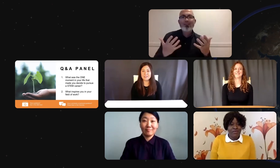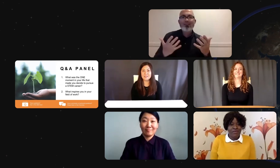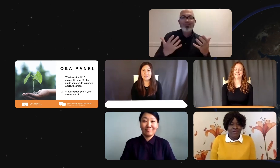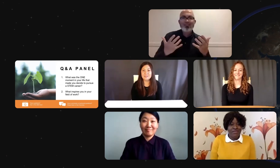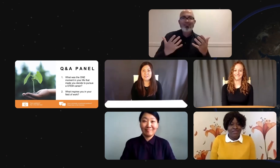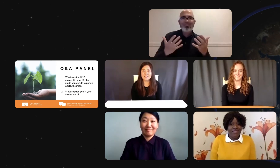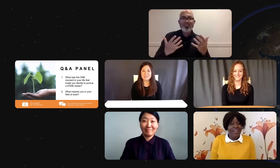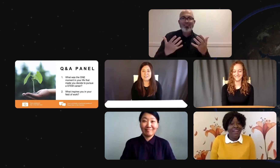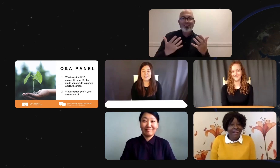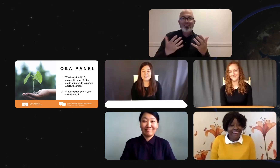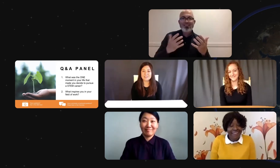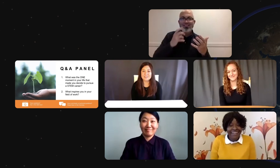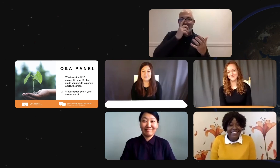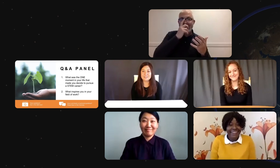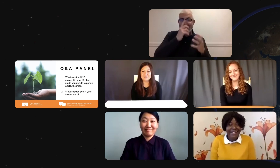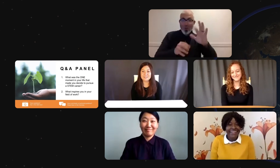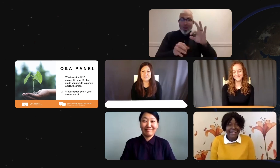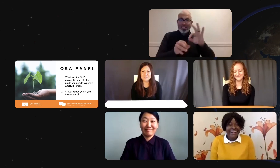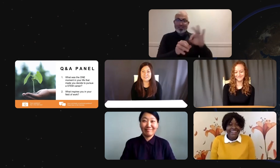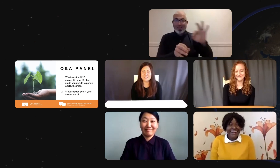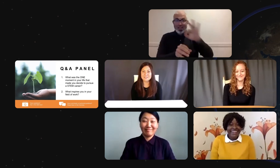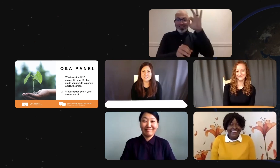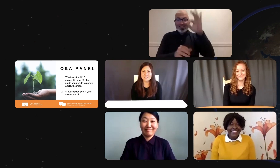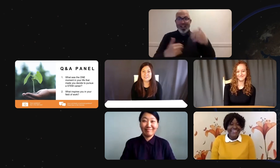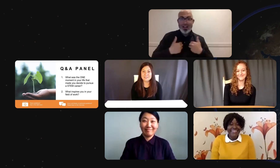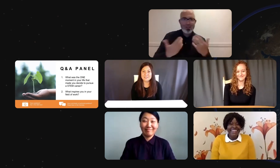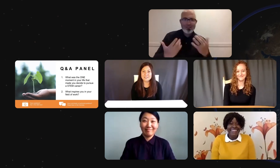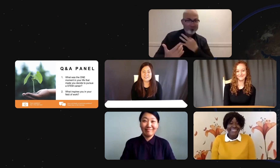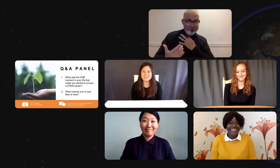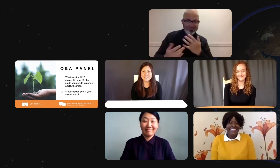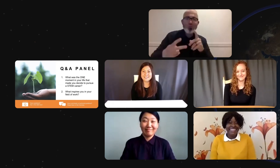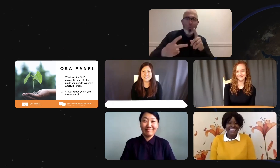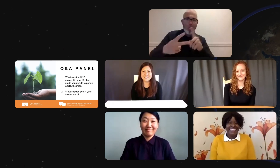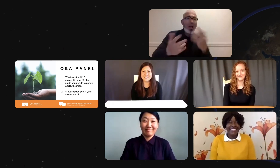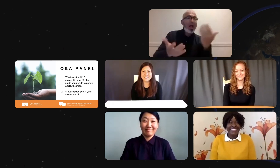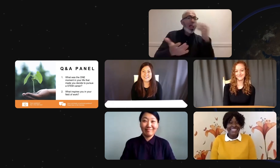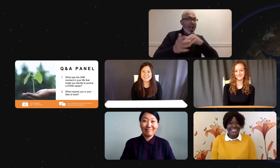So, what is your spirit animal?